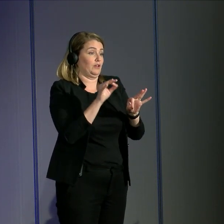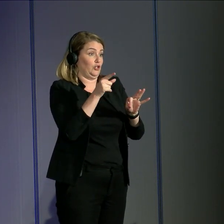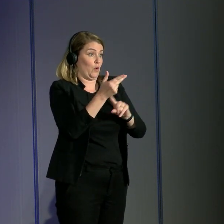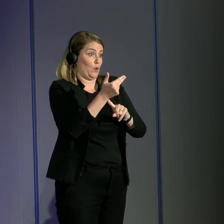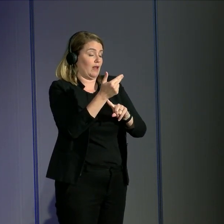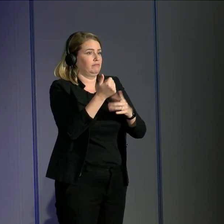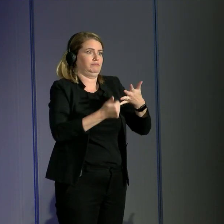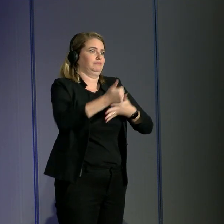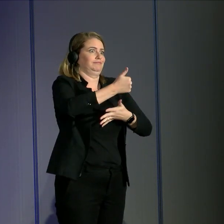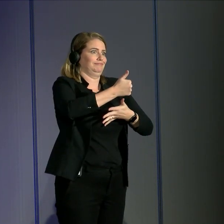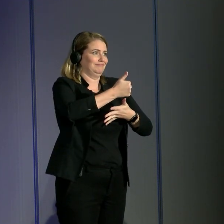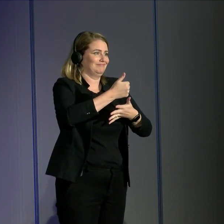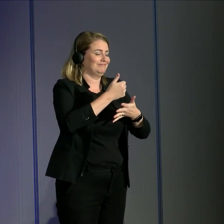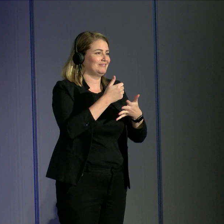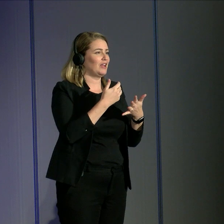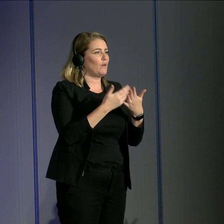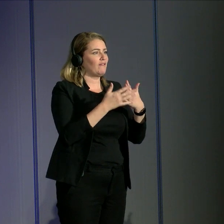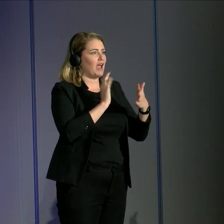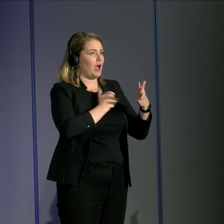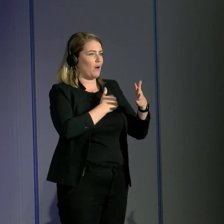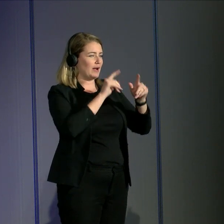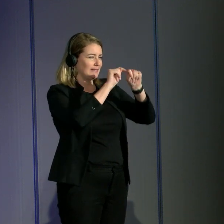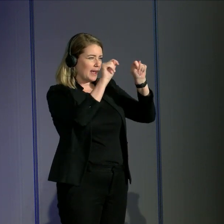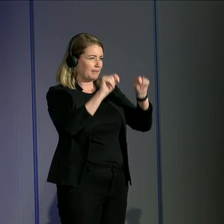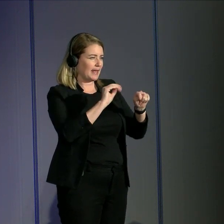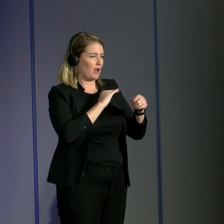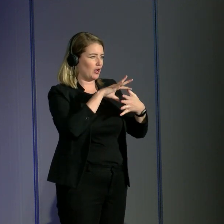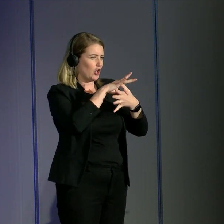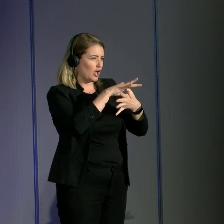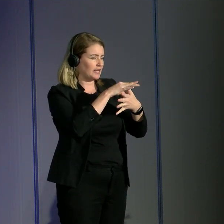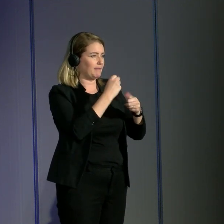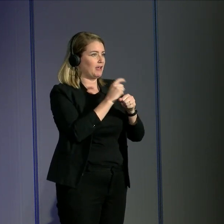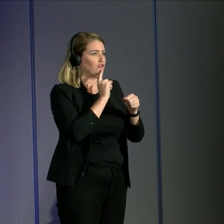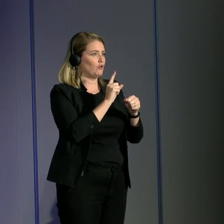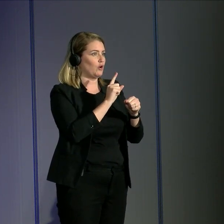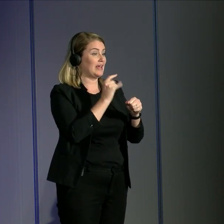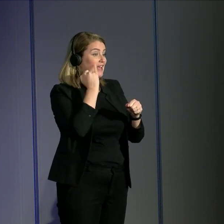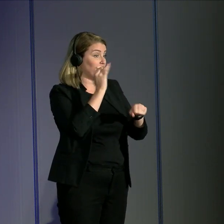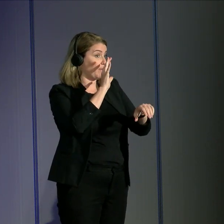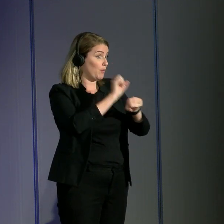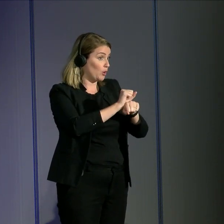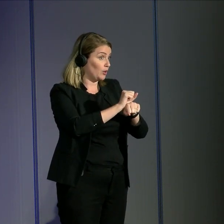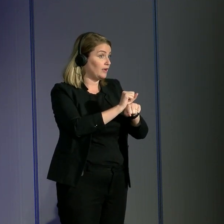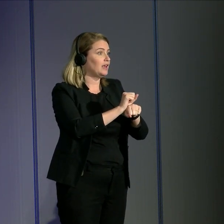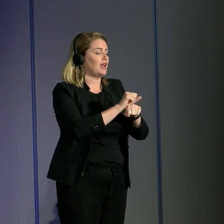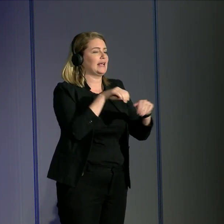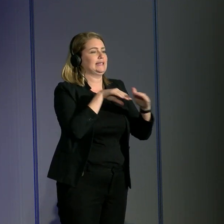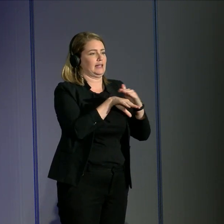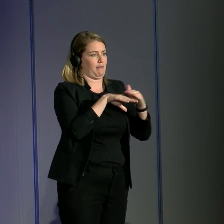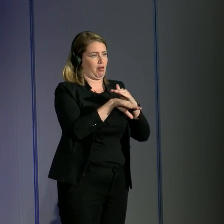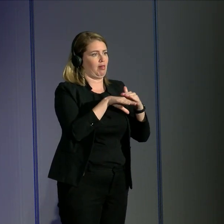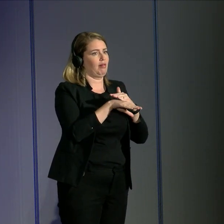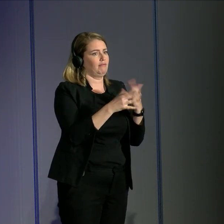Whatever about our template or content, we want to make sure our booking flow is fully accessible. Okay?